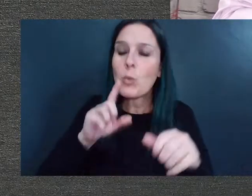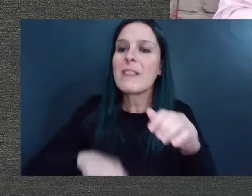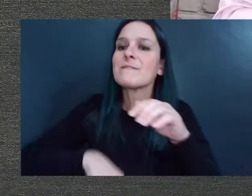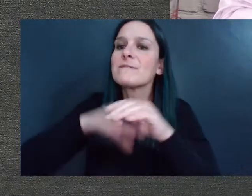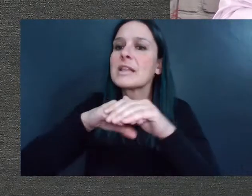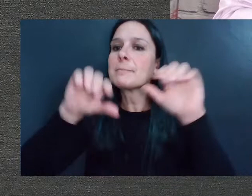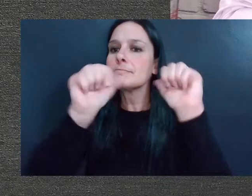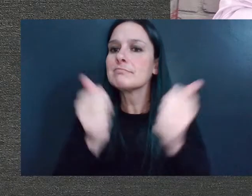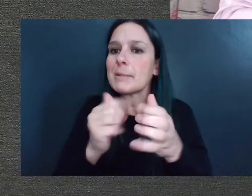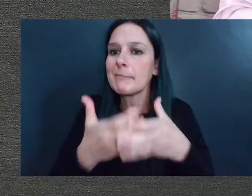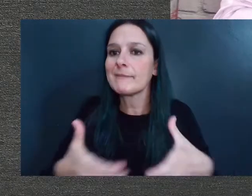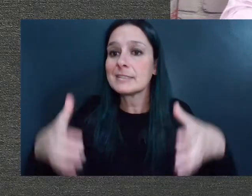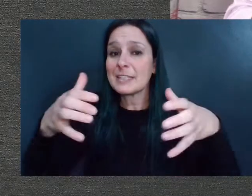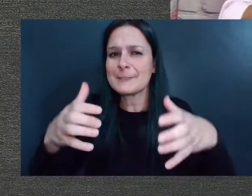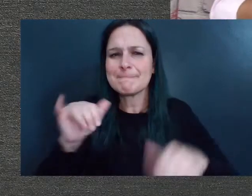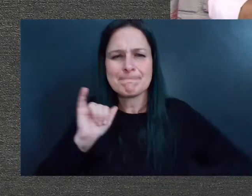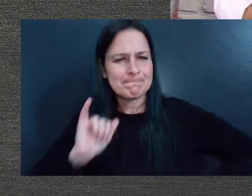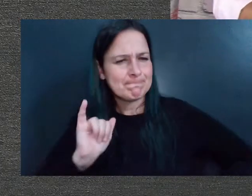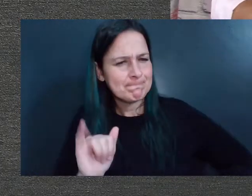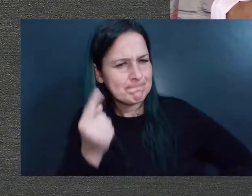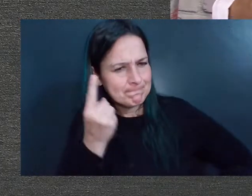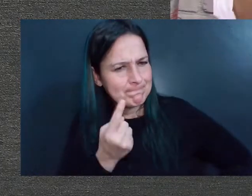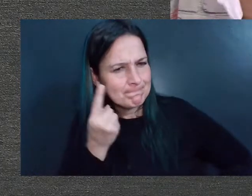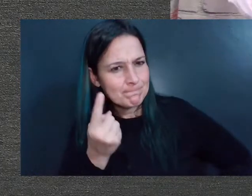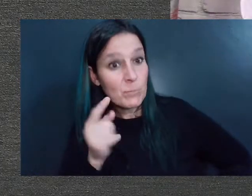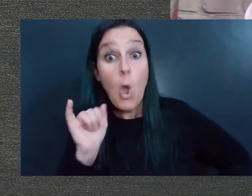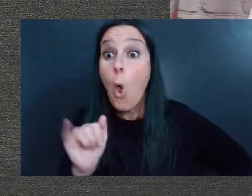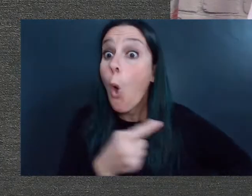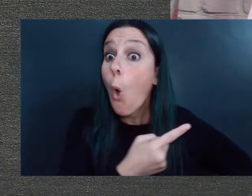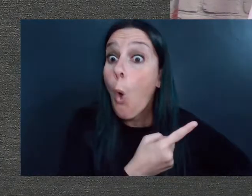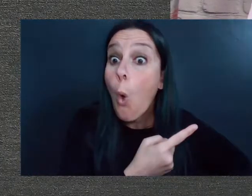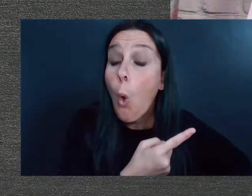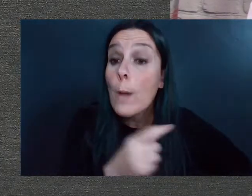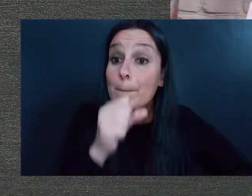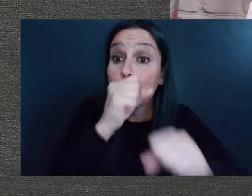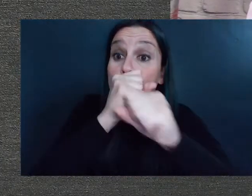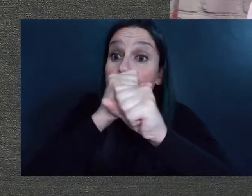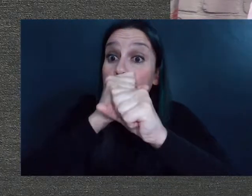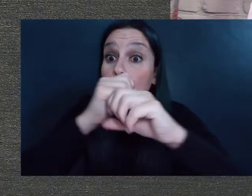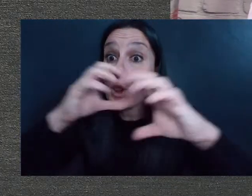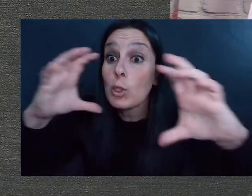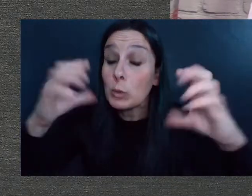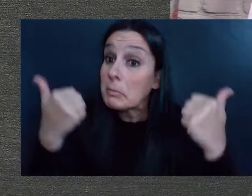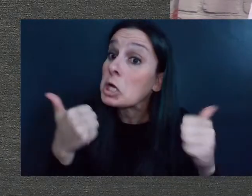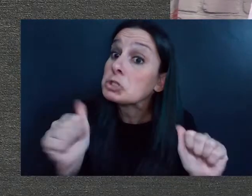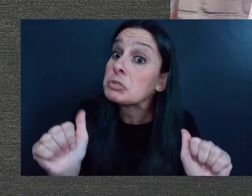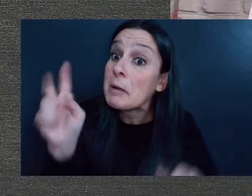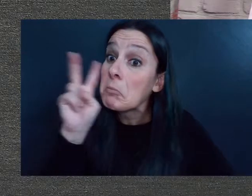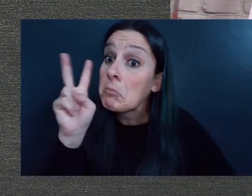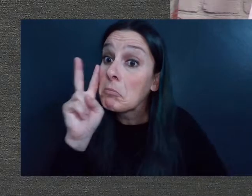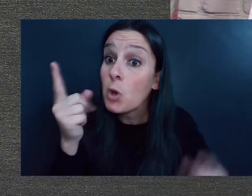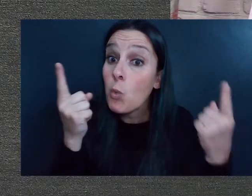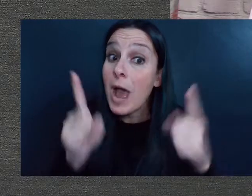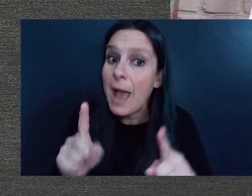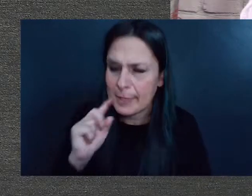So what do you think? Oh, what about the balloon? I could try doing this here. Stand right here, mouse.